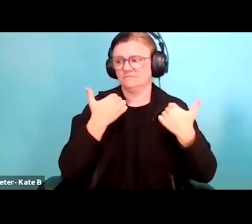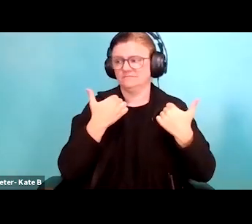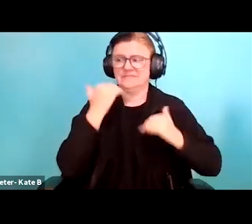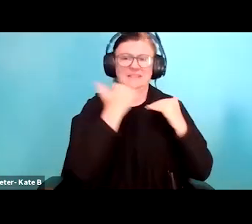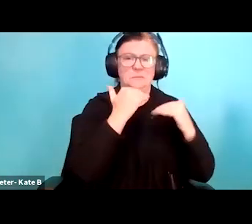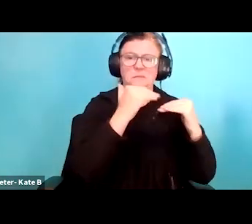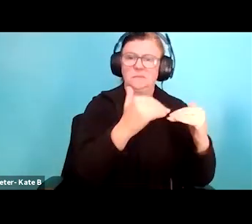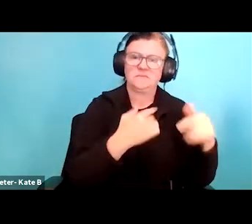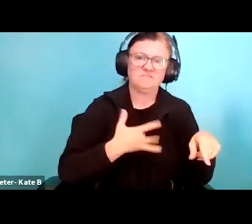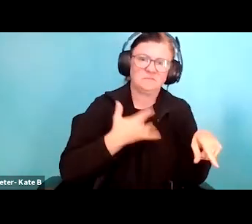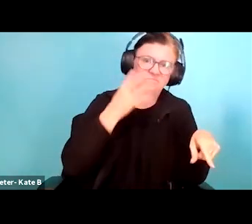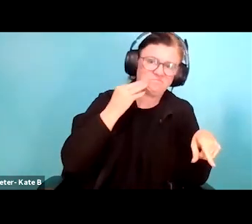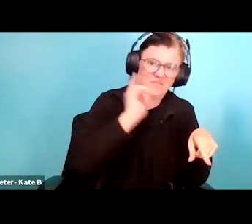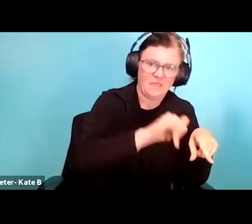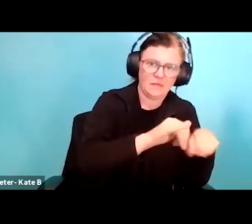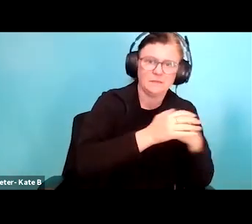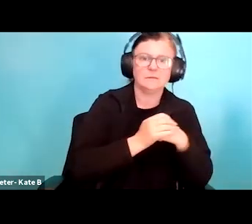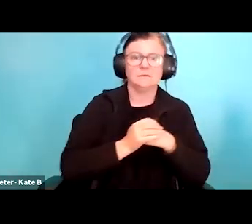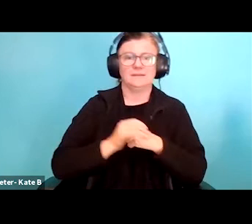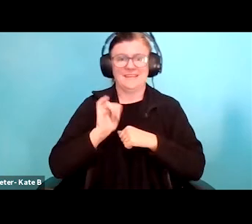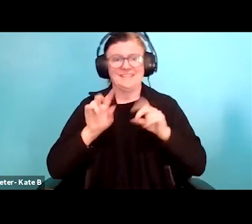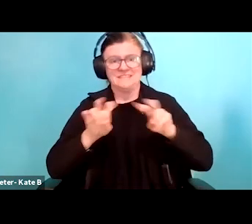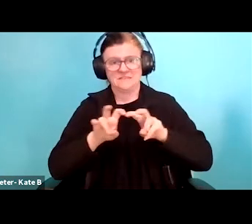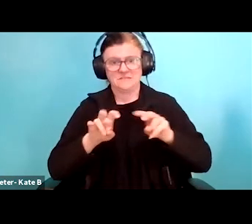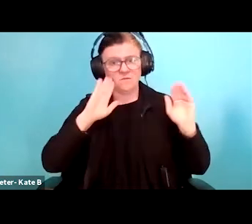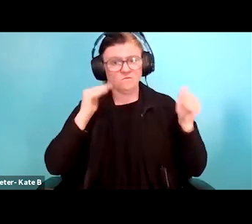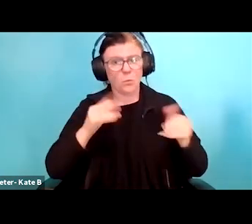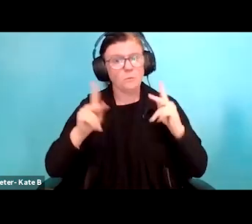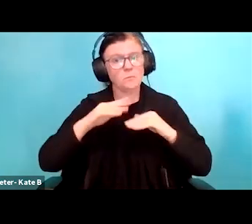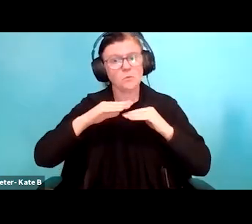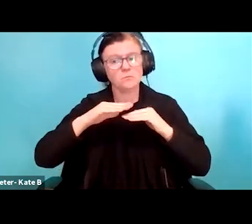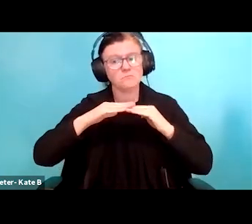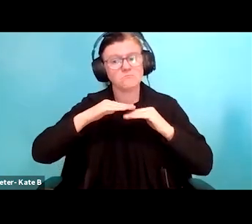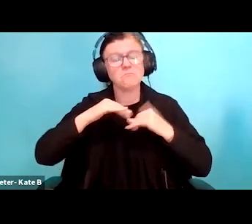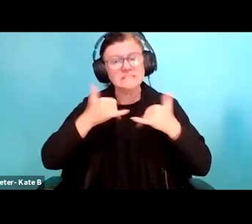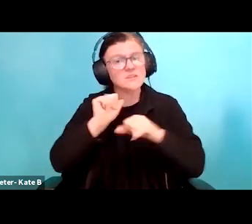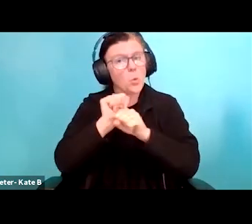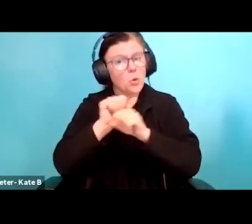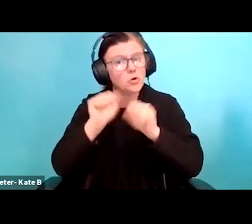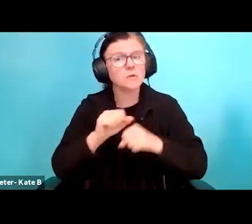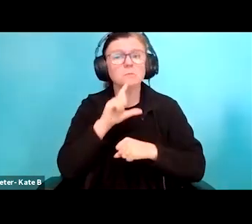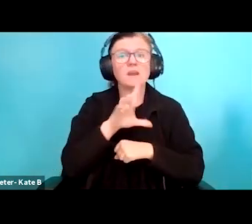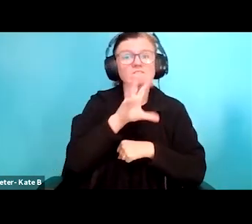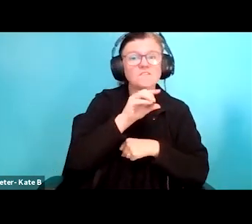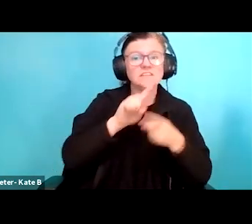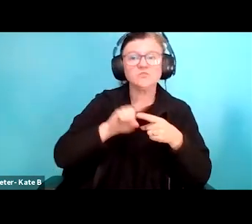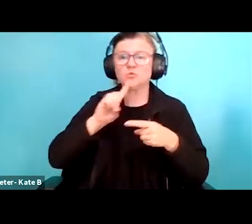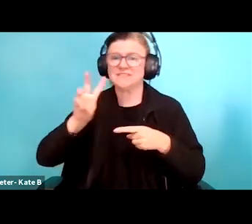and for this analysis we focused on working age adults who are 50 to 64 years of age. Our main